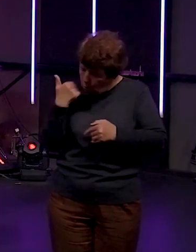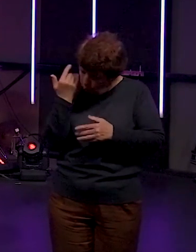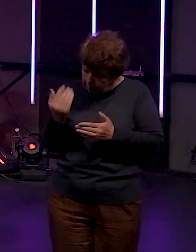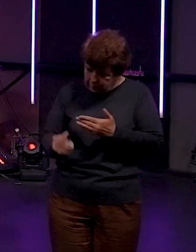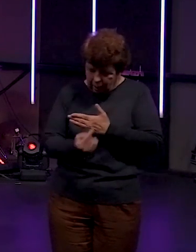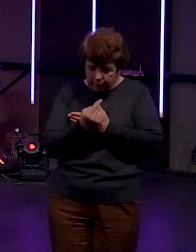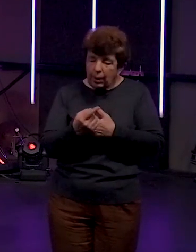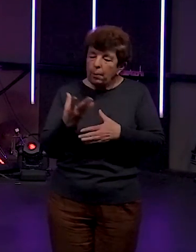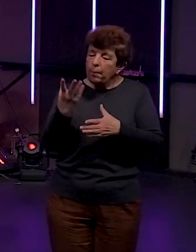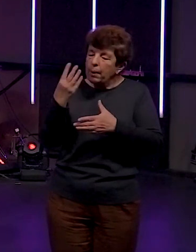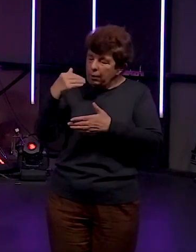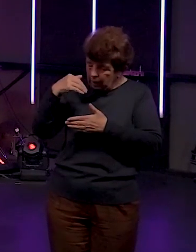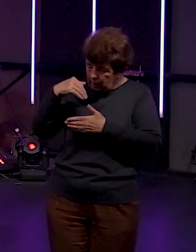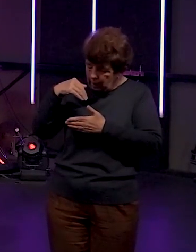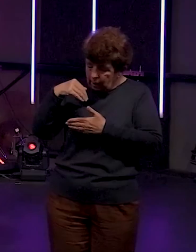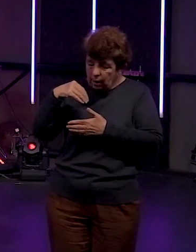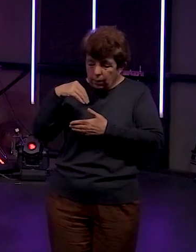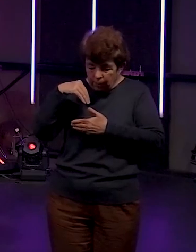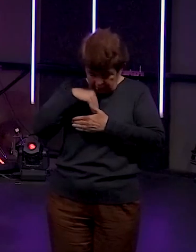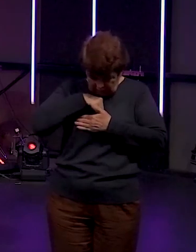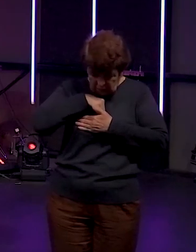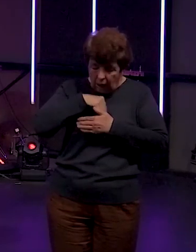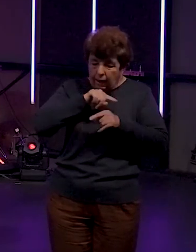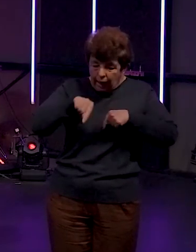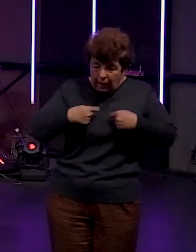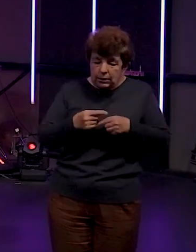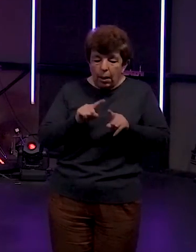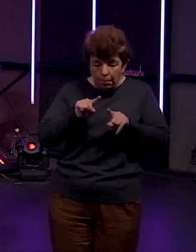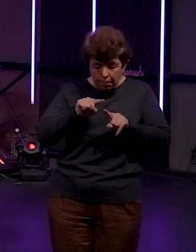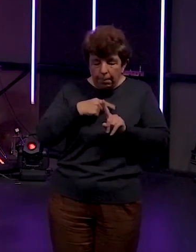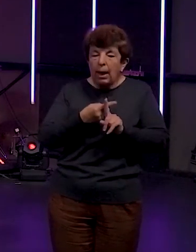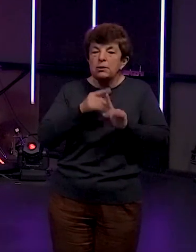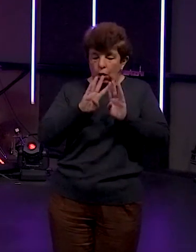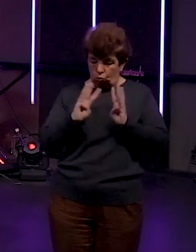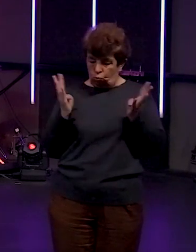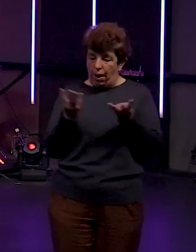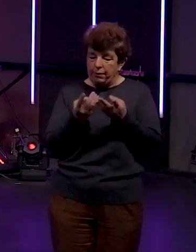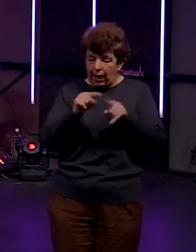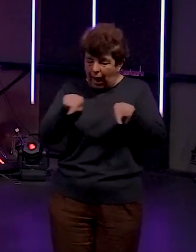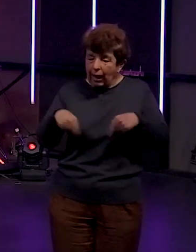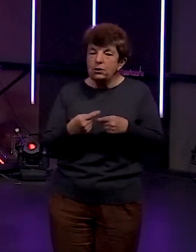within and round about us. Of course we must always remember that Jesus Christ